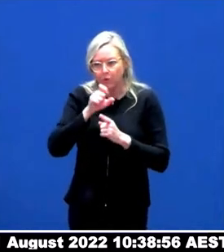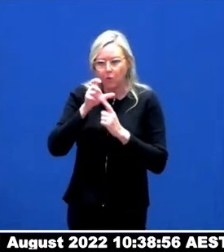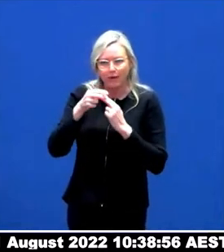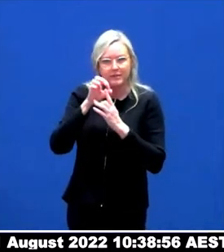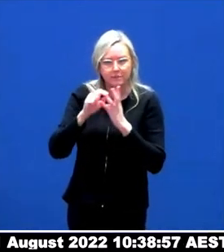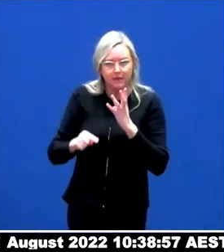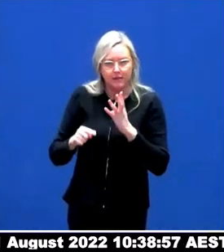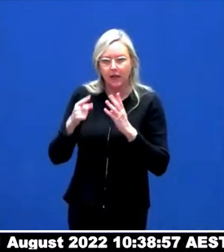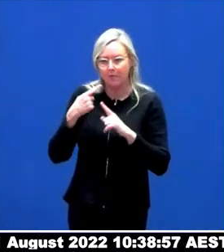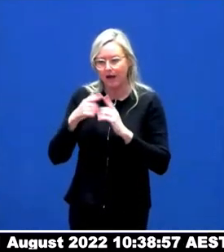miss a cohort.